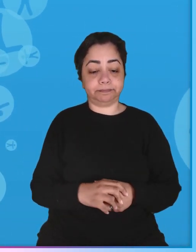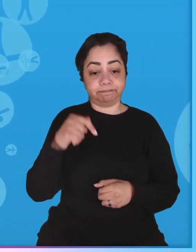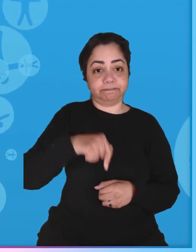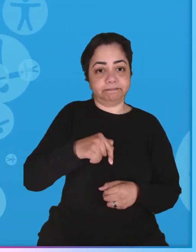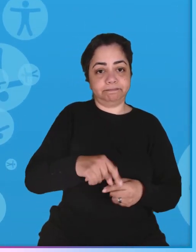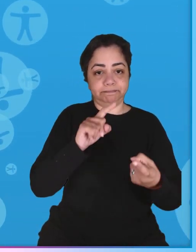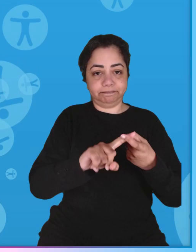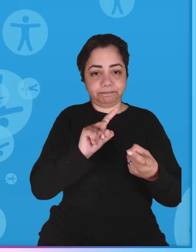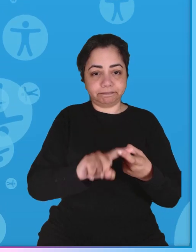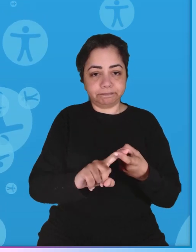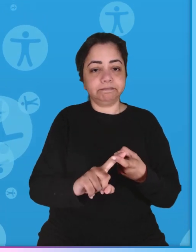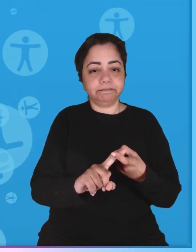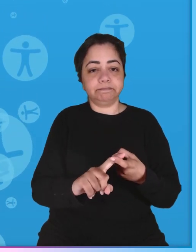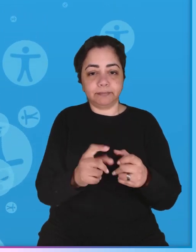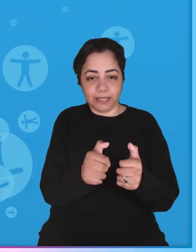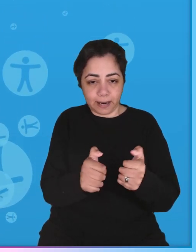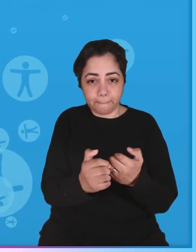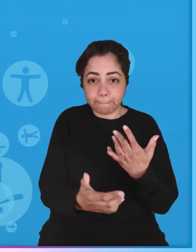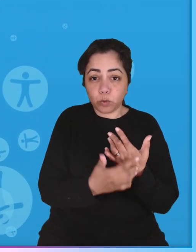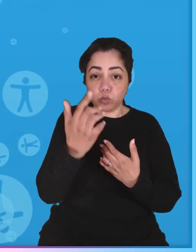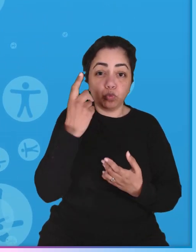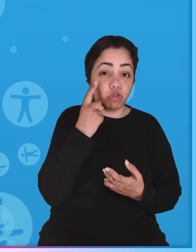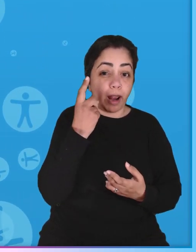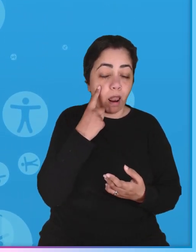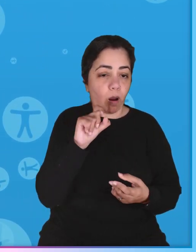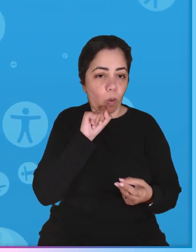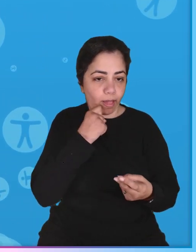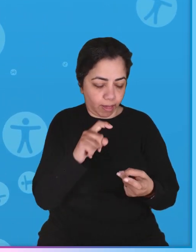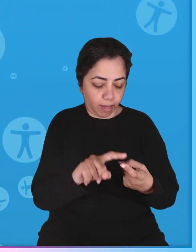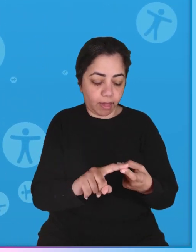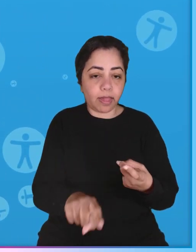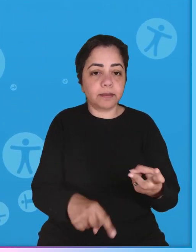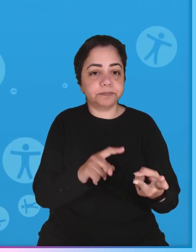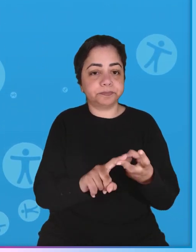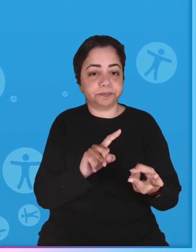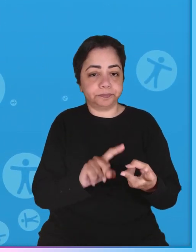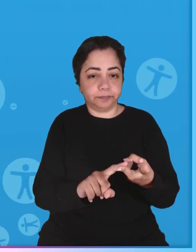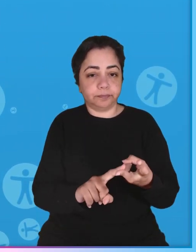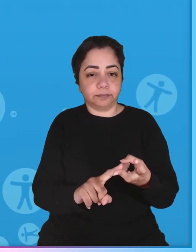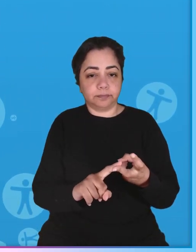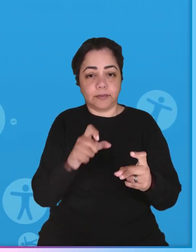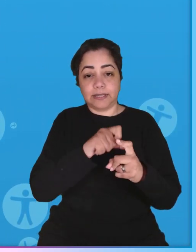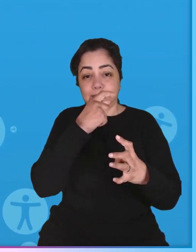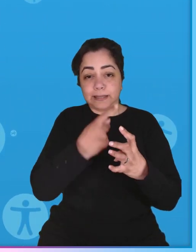Alongside trailers for recently released and upcoming video games you’ll also be hearing stories from disabled gamers